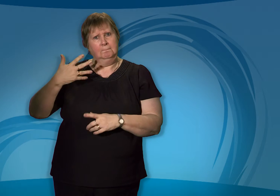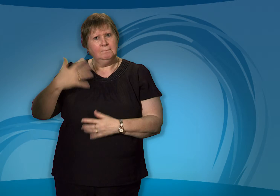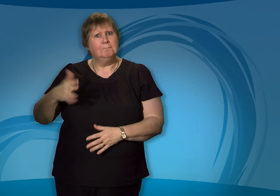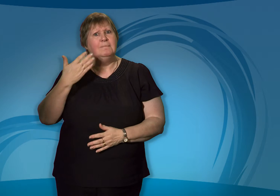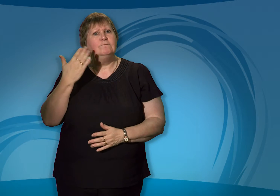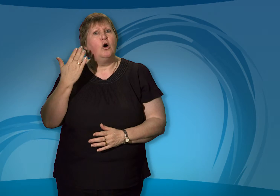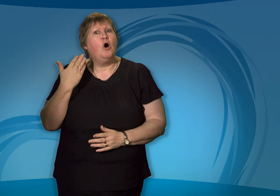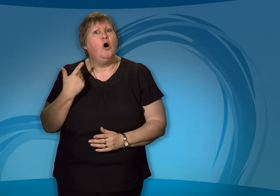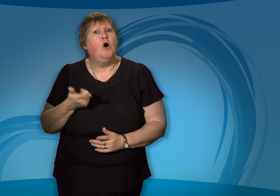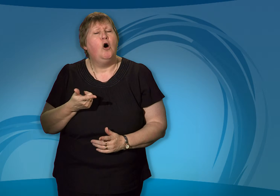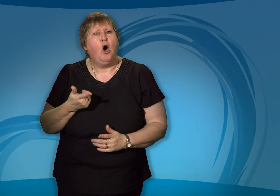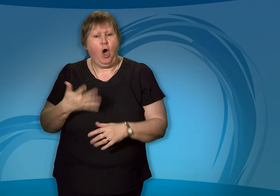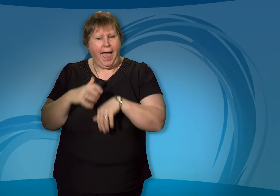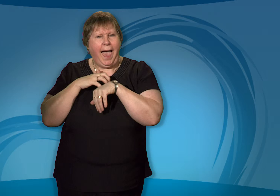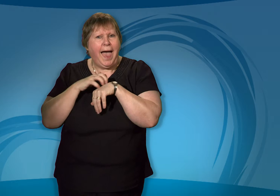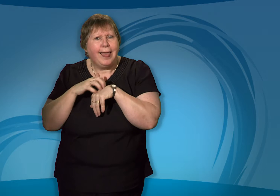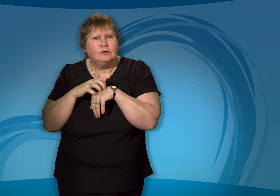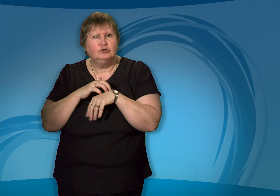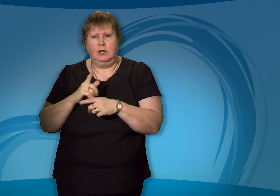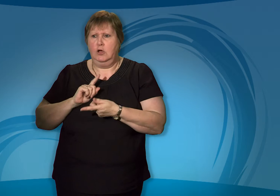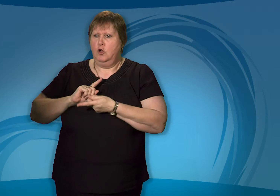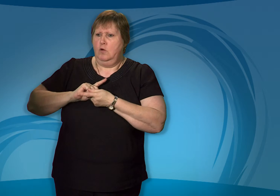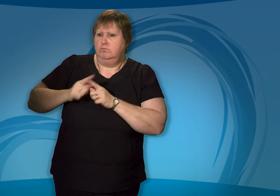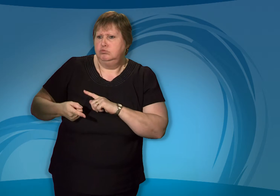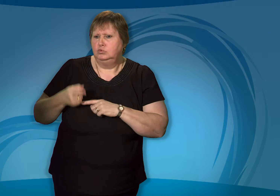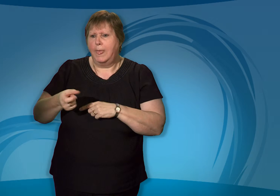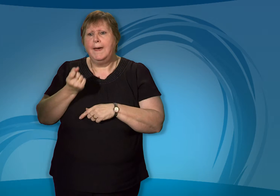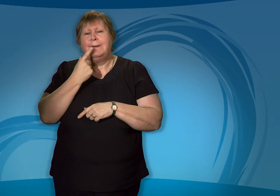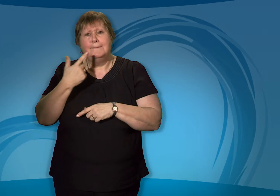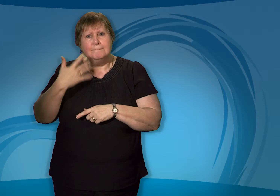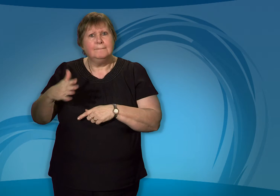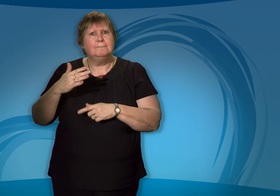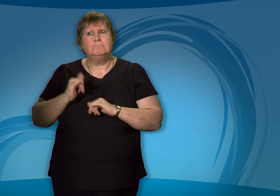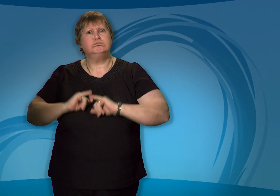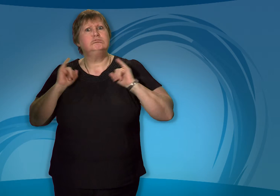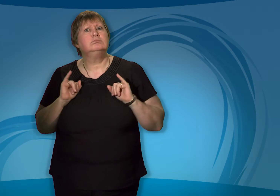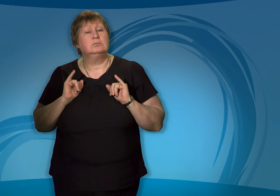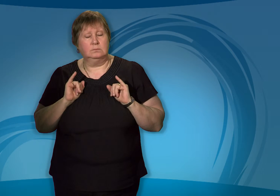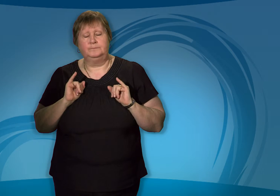endoscopy examinations or any allergies or bad reactions to medication.